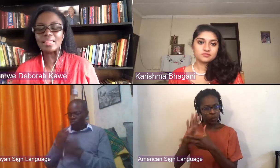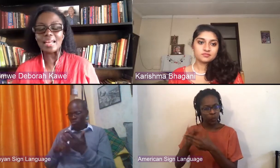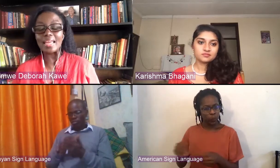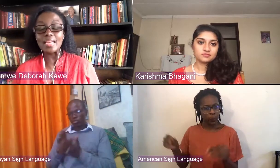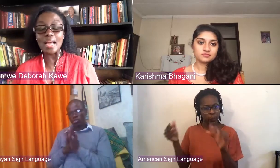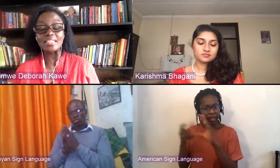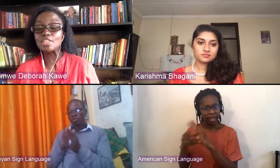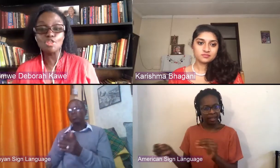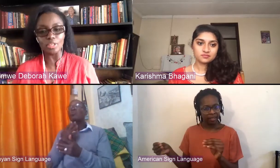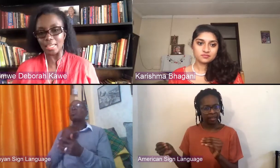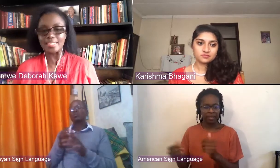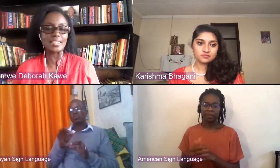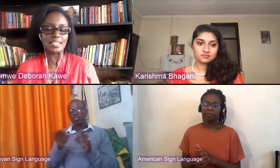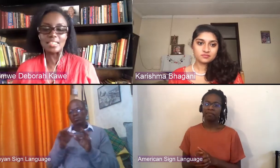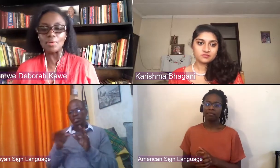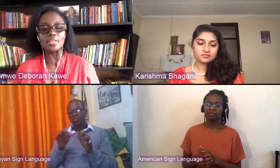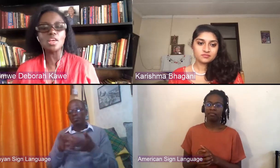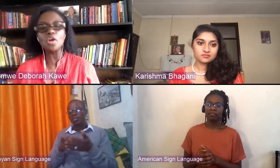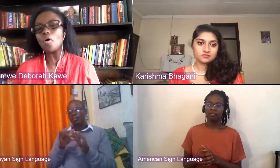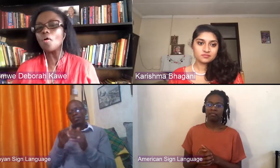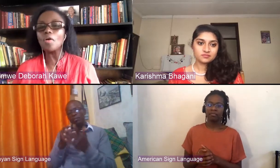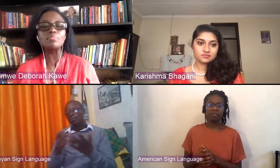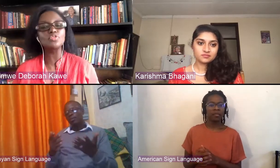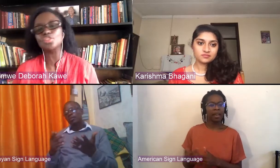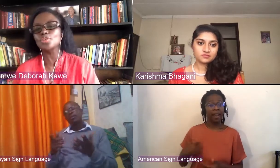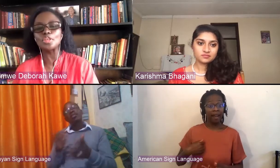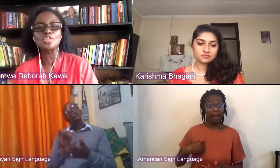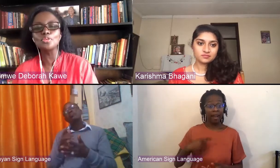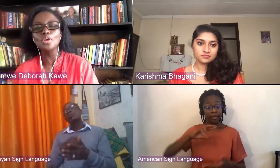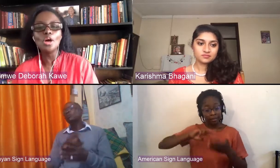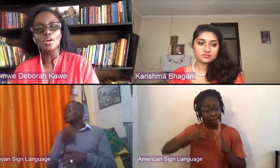I did not like sit down and say, oh, I'm just going to